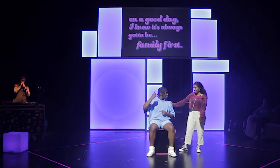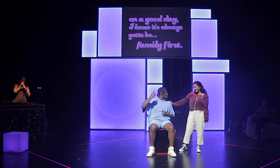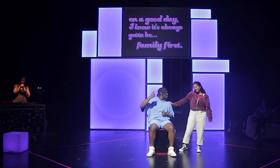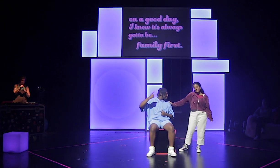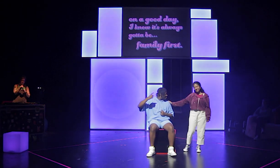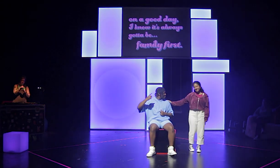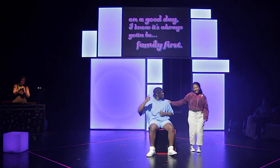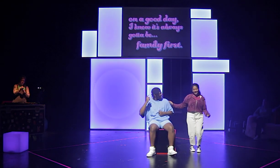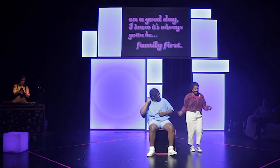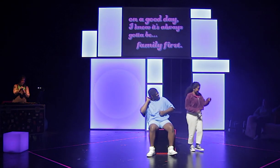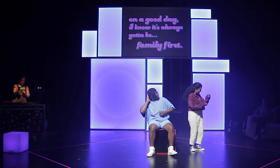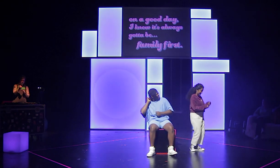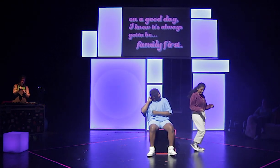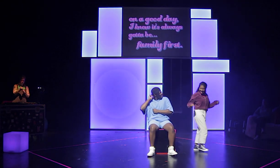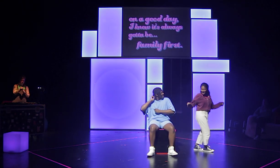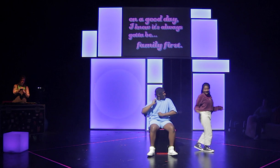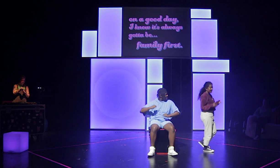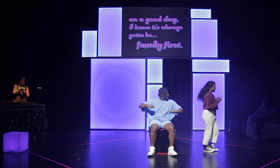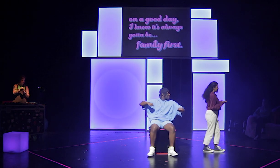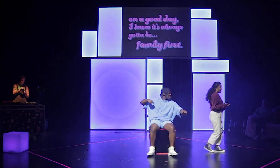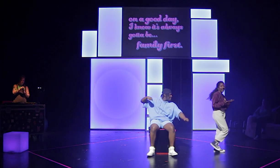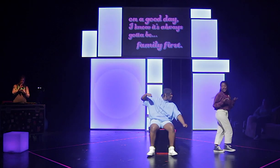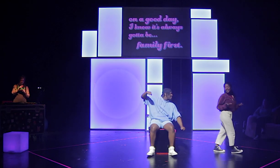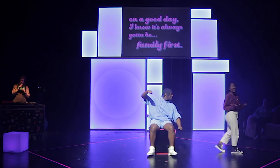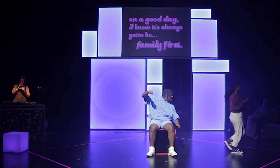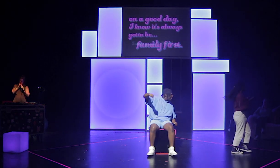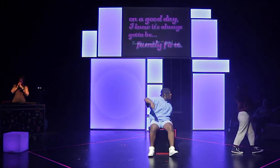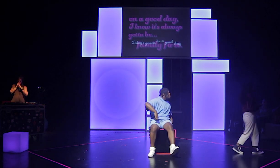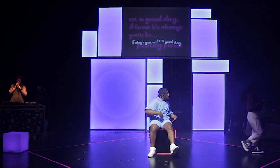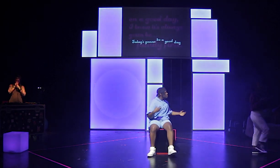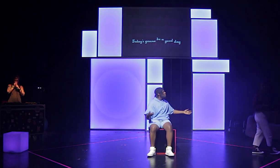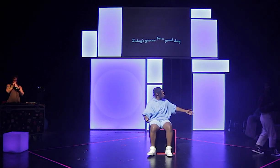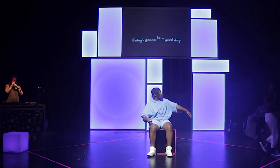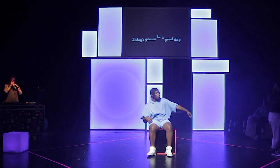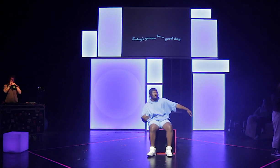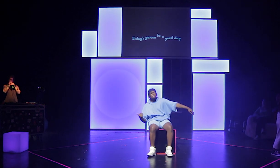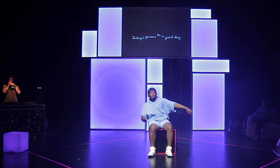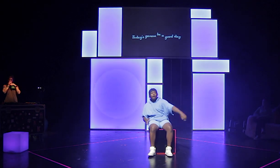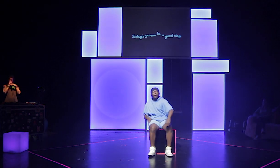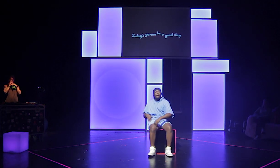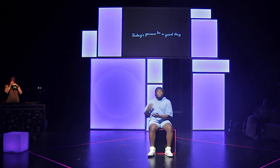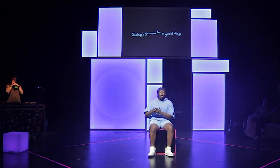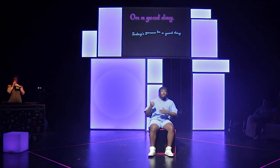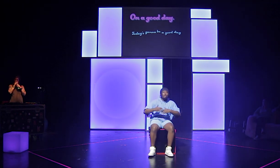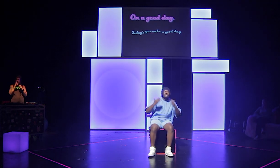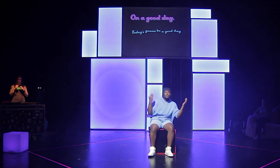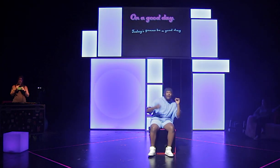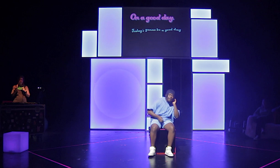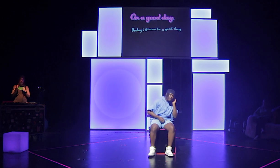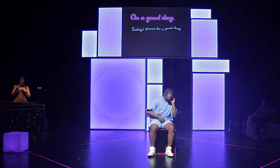[ # La la, la la la la la, la la, la la la la la la, # ]